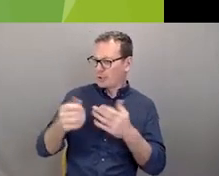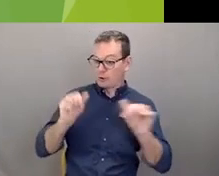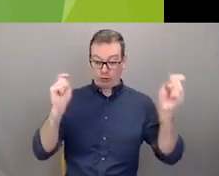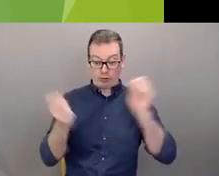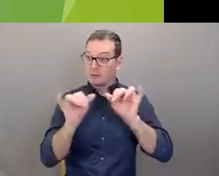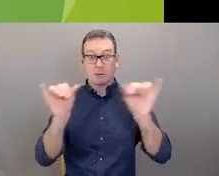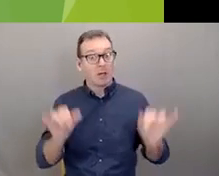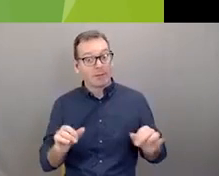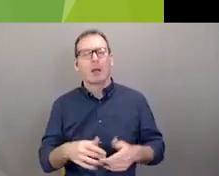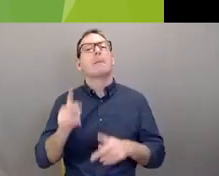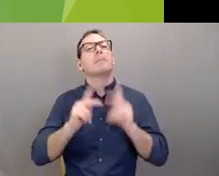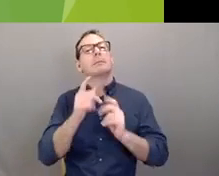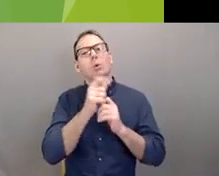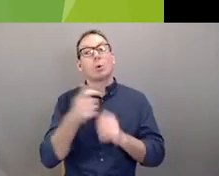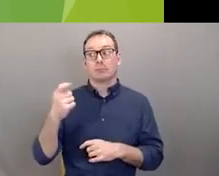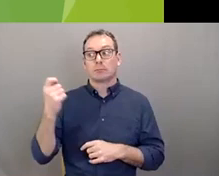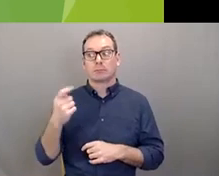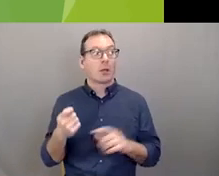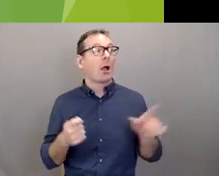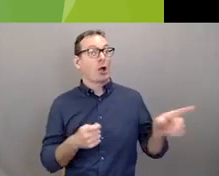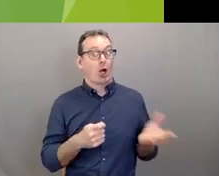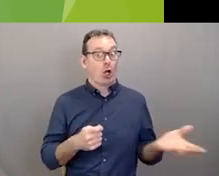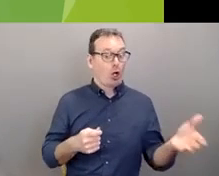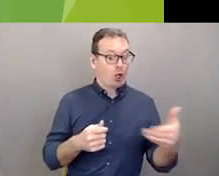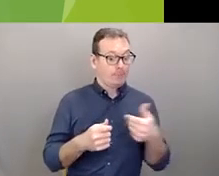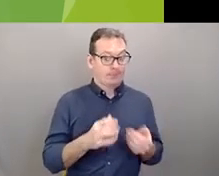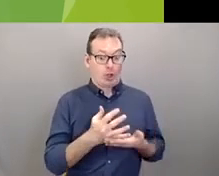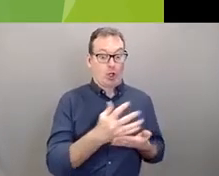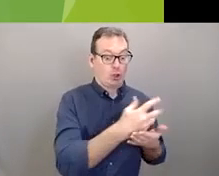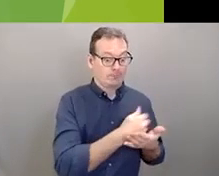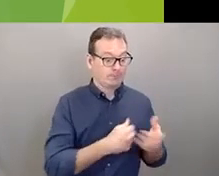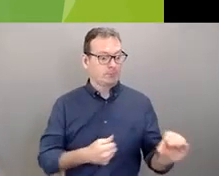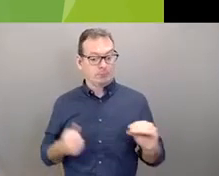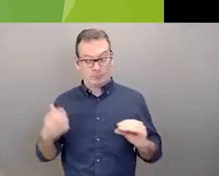recipients to keep more of the money they earn before their allowances go down they should